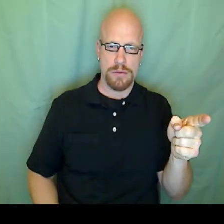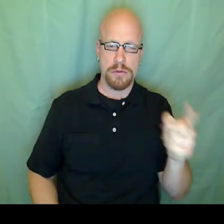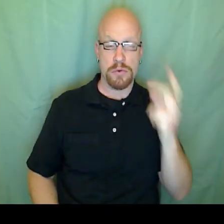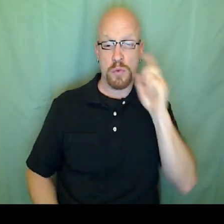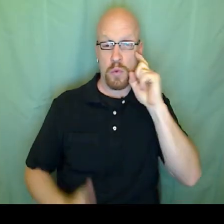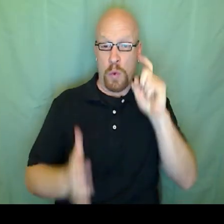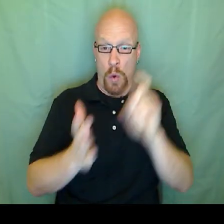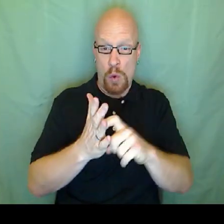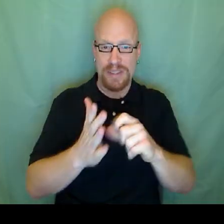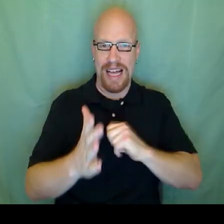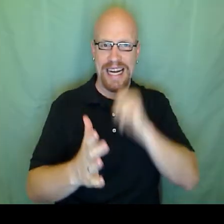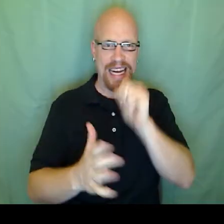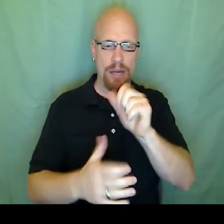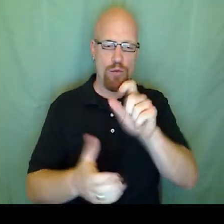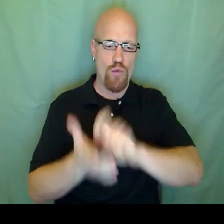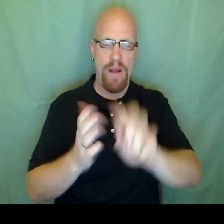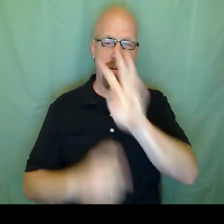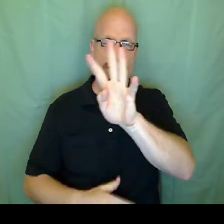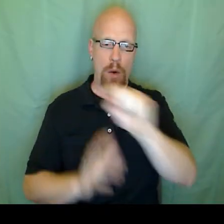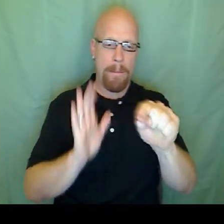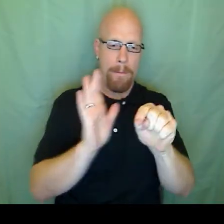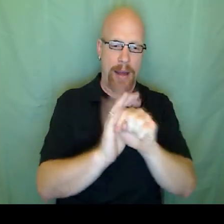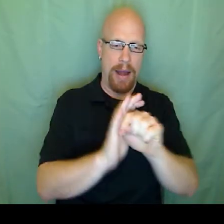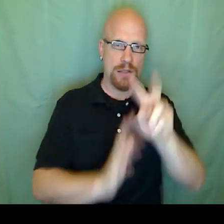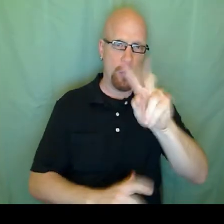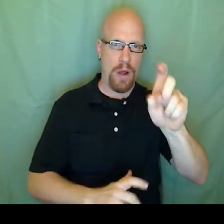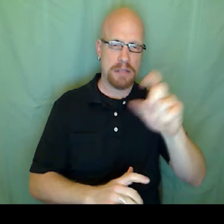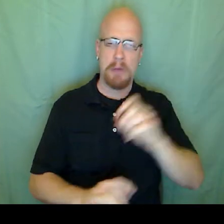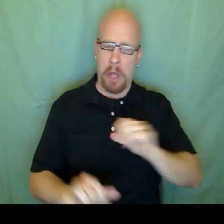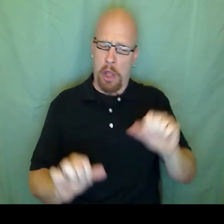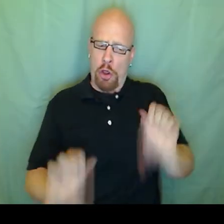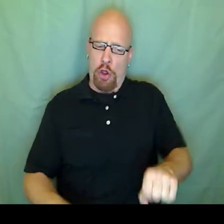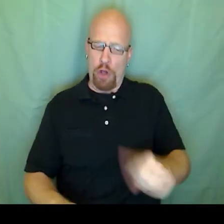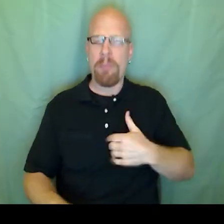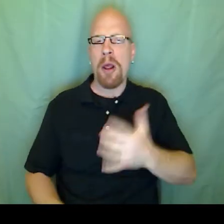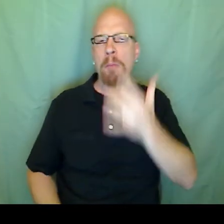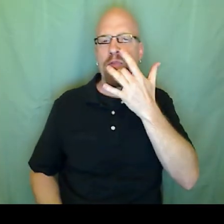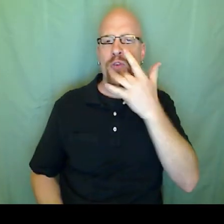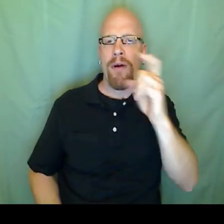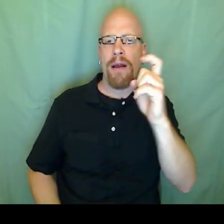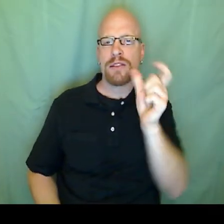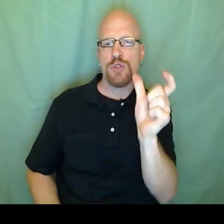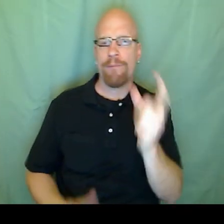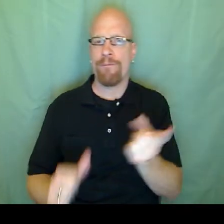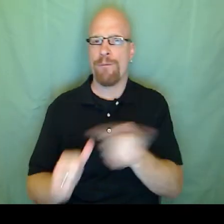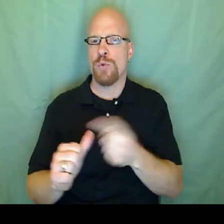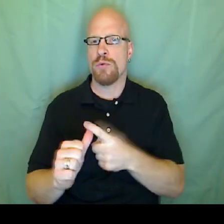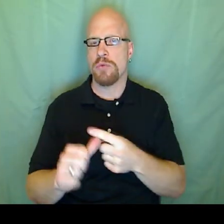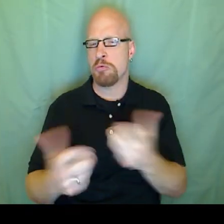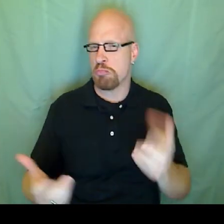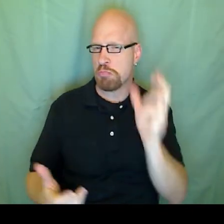So I subtracted two X from both sides. Now you see that I didn't write four minus two X. I just prefer